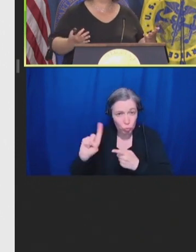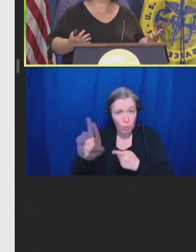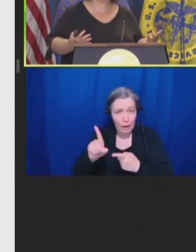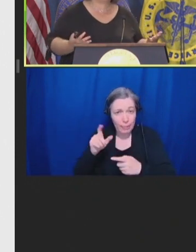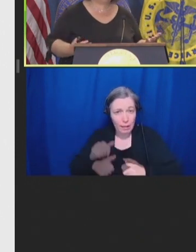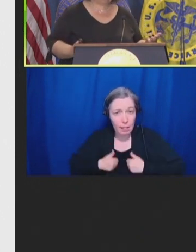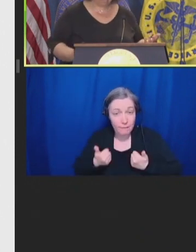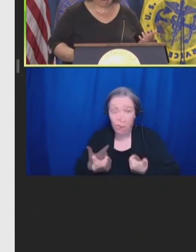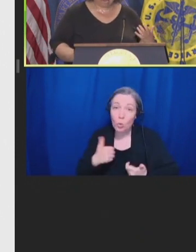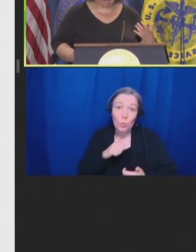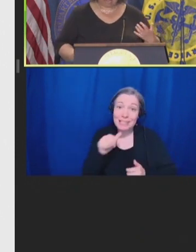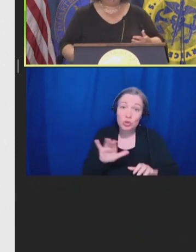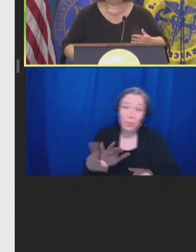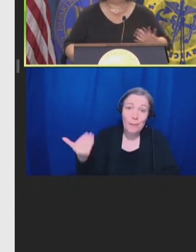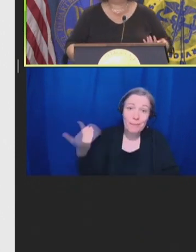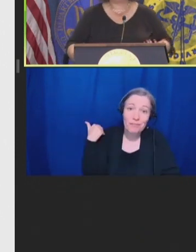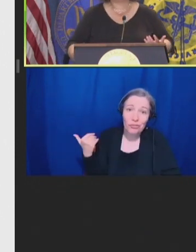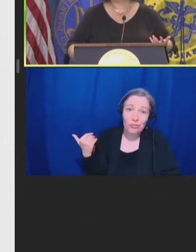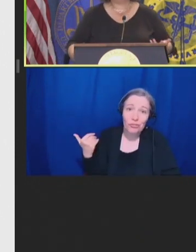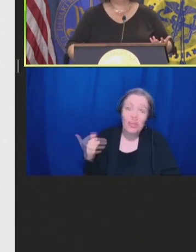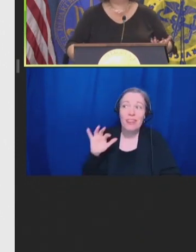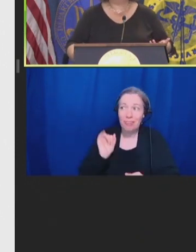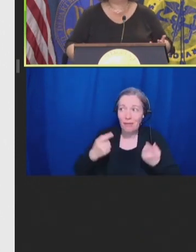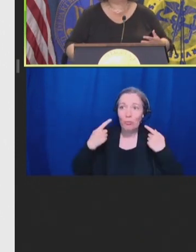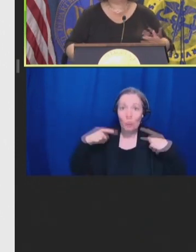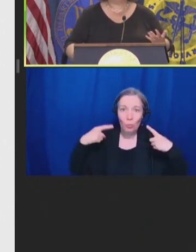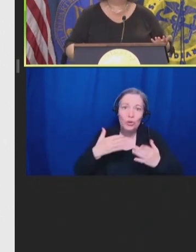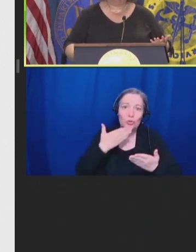in the past. And I think that was something that worked really well and something that we